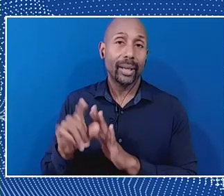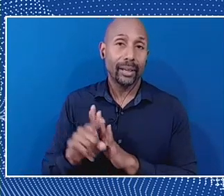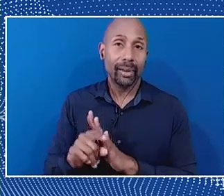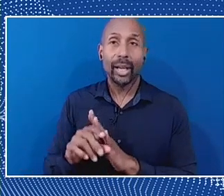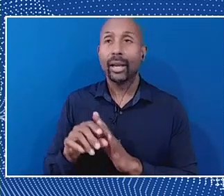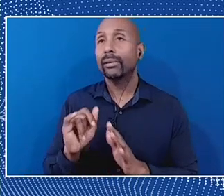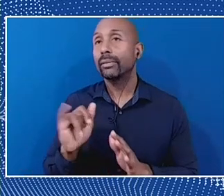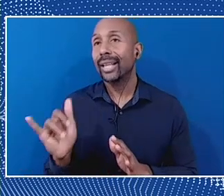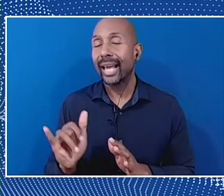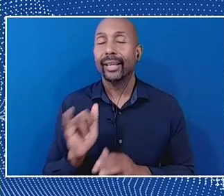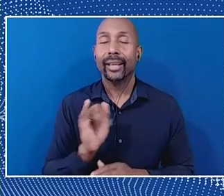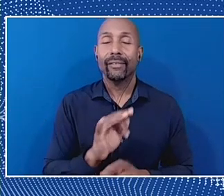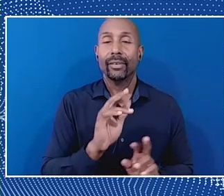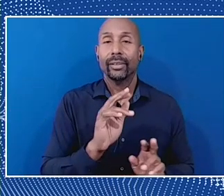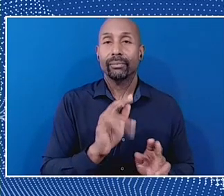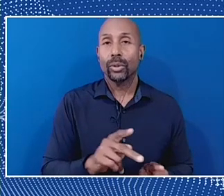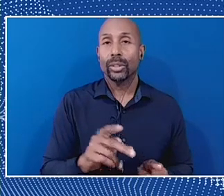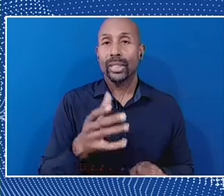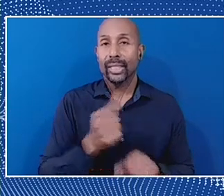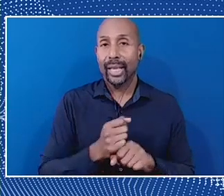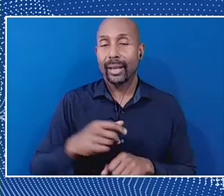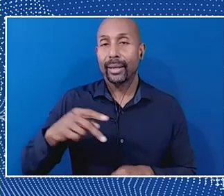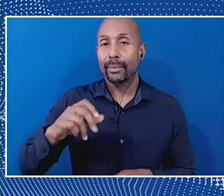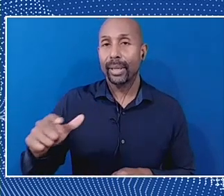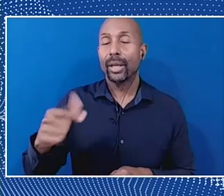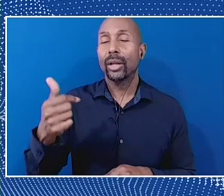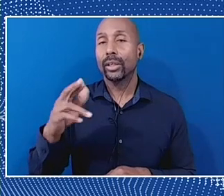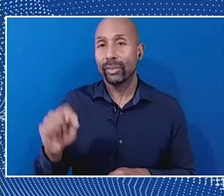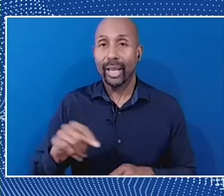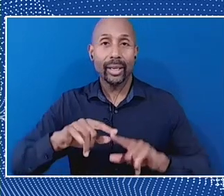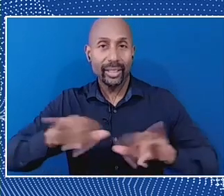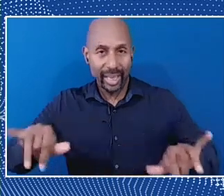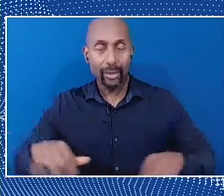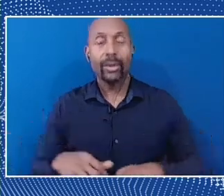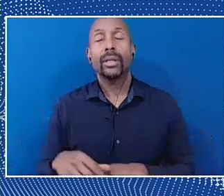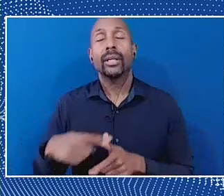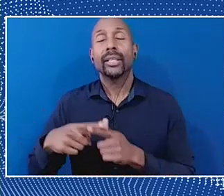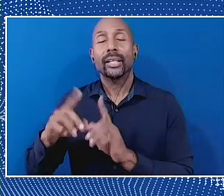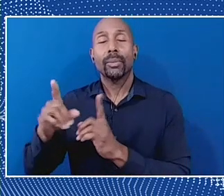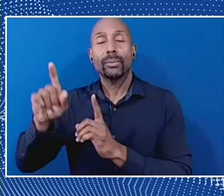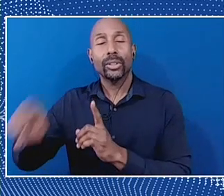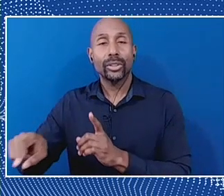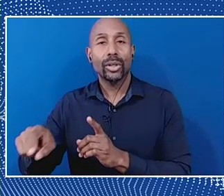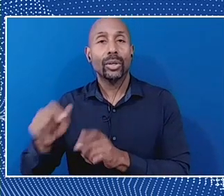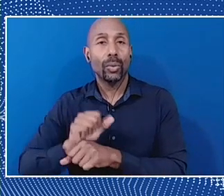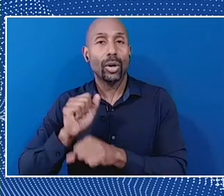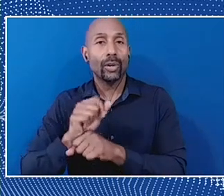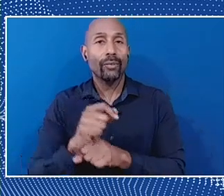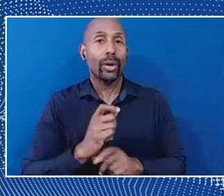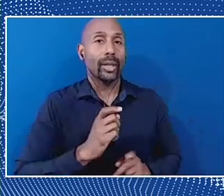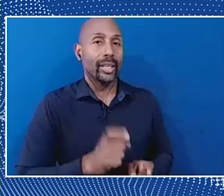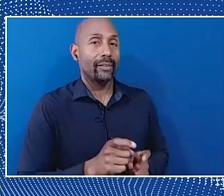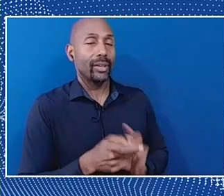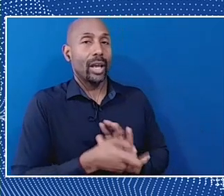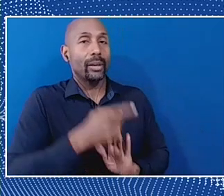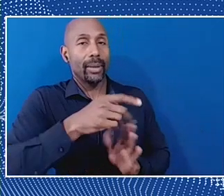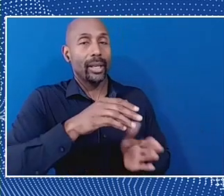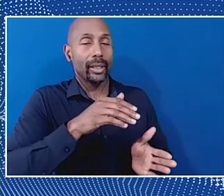other public benefits, the Department should work to provide cancellation automatically and without an application. Default is not the only indicator of